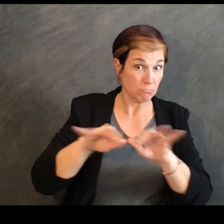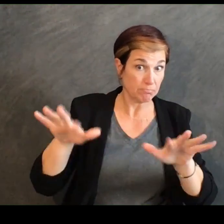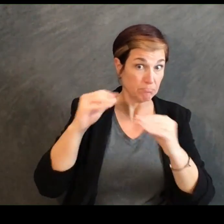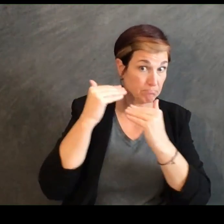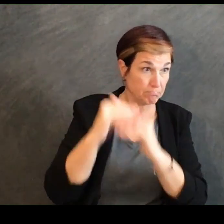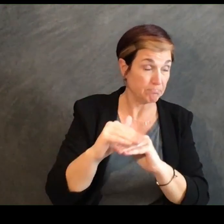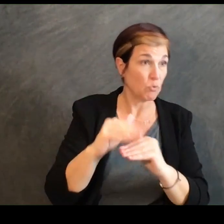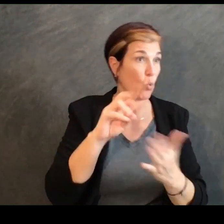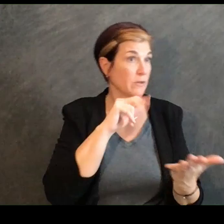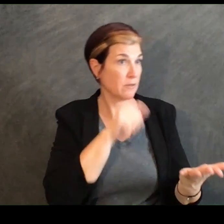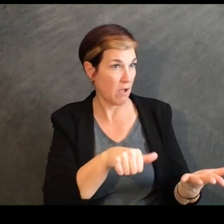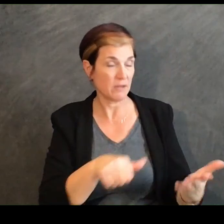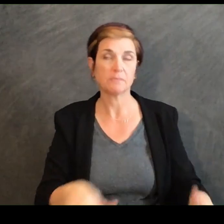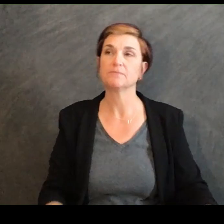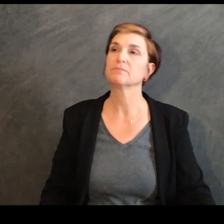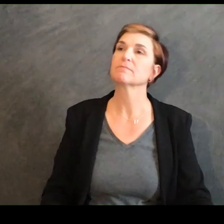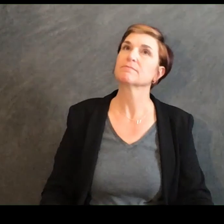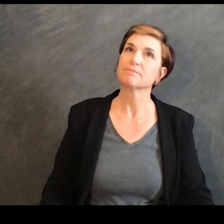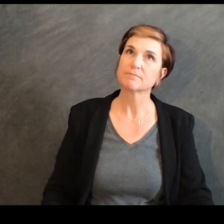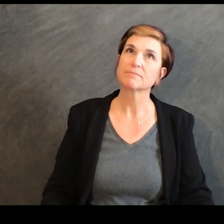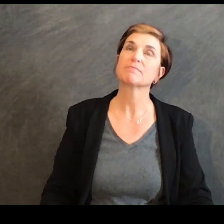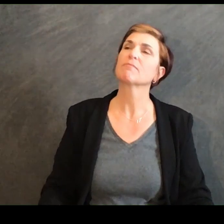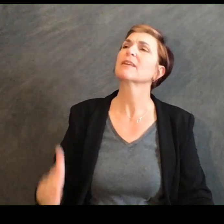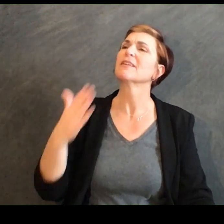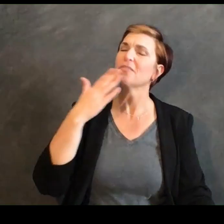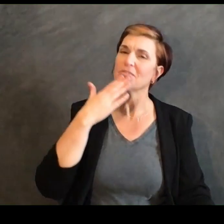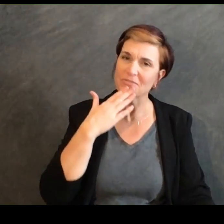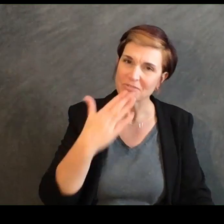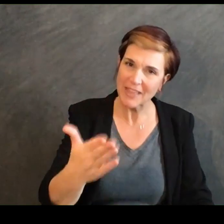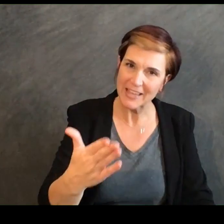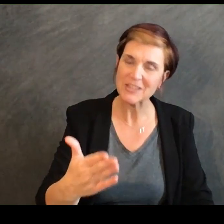question and dr. Falchi and I've worked together a very long time and continues